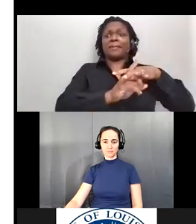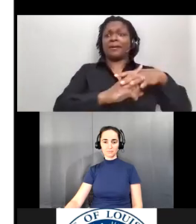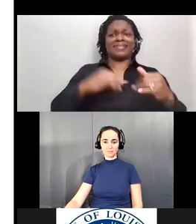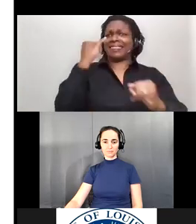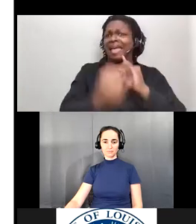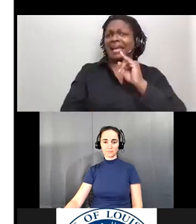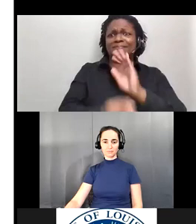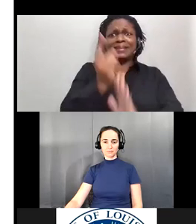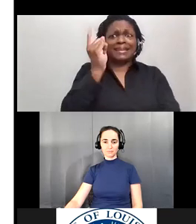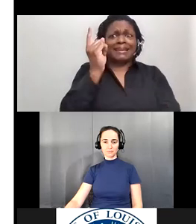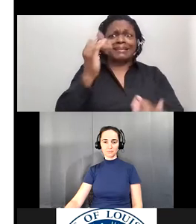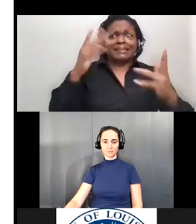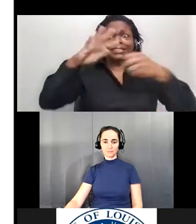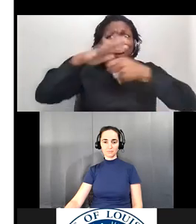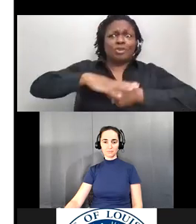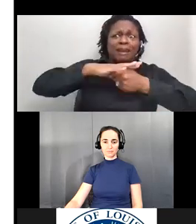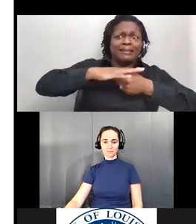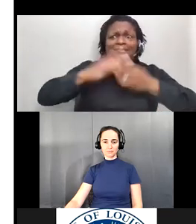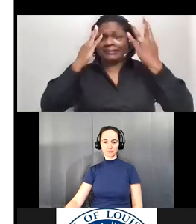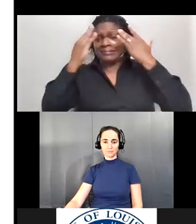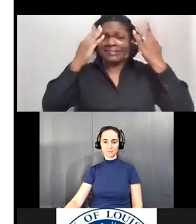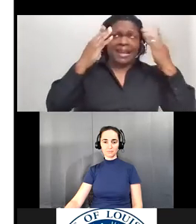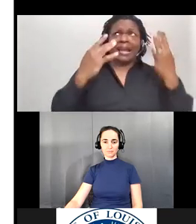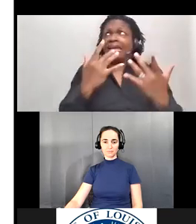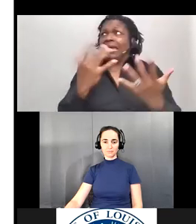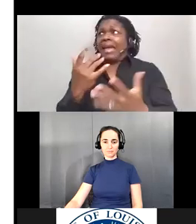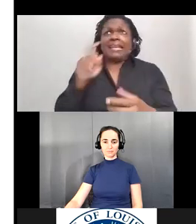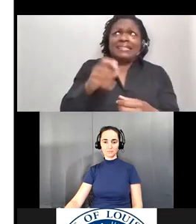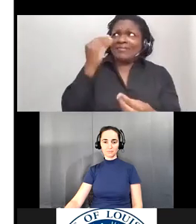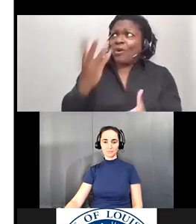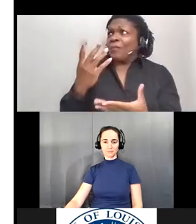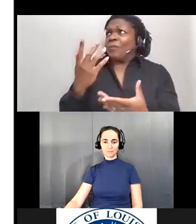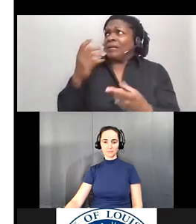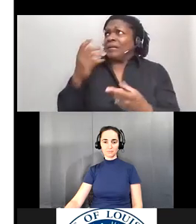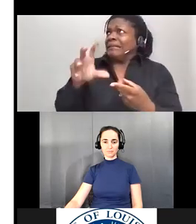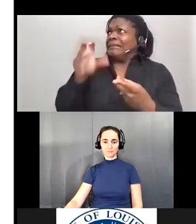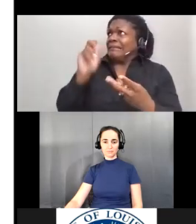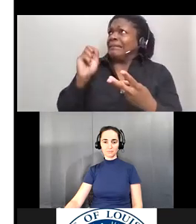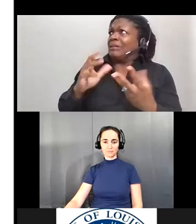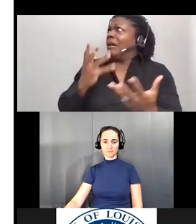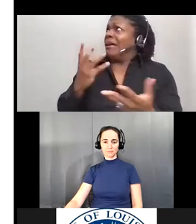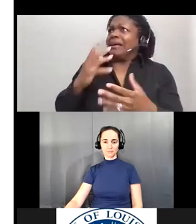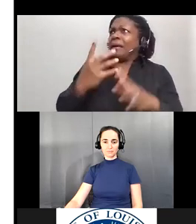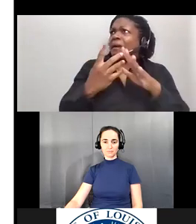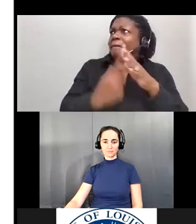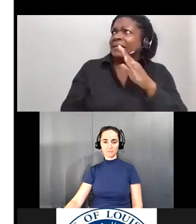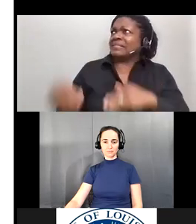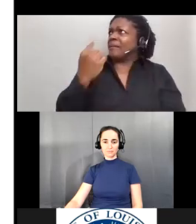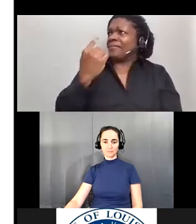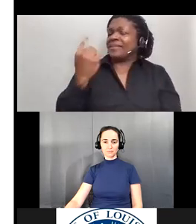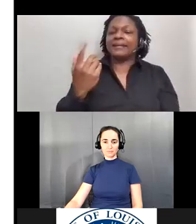we're not under stress and the tracking technologies is one of these things that, if, if your child